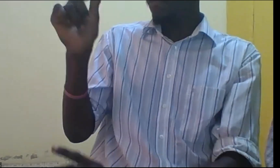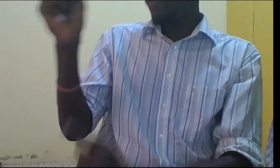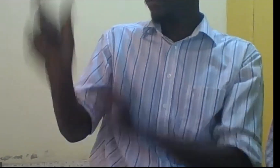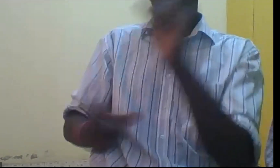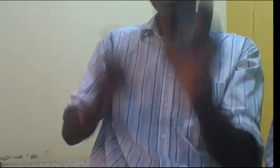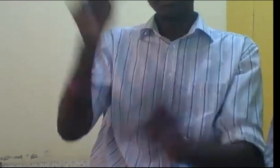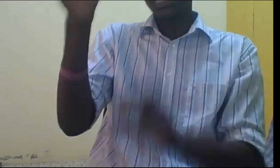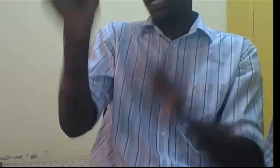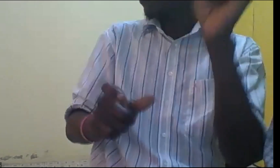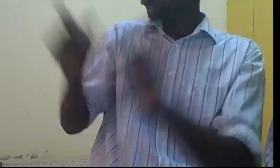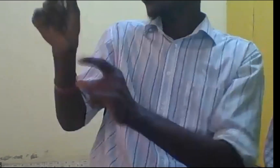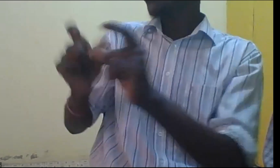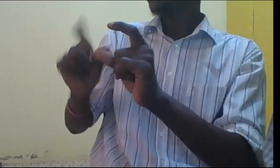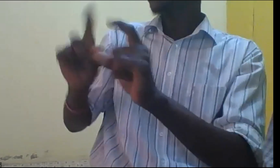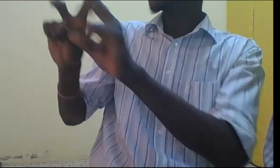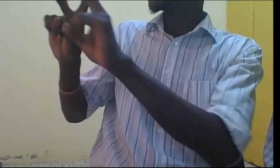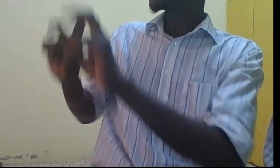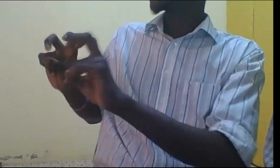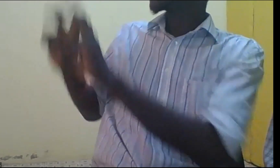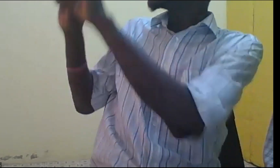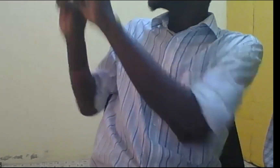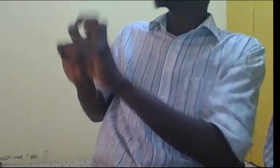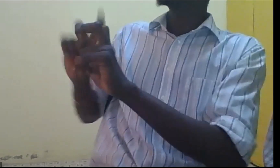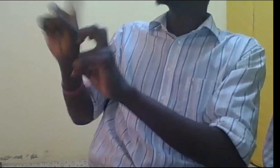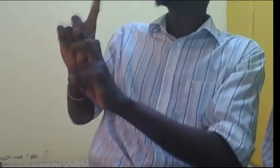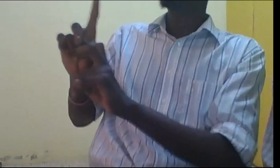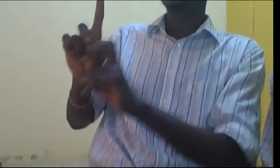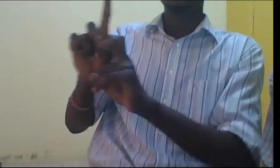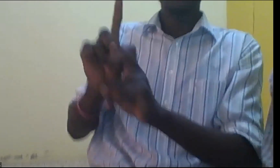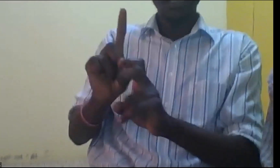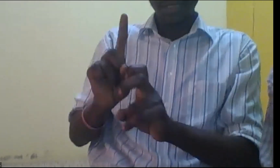We know we do a mapping of service delivery we know we do a mapping of service deliververy. We know we do a mapping of service deliververy.